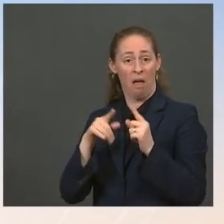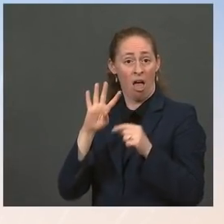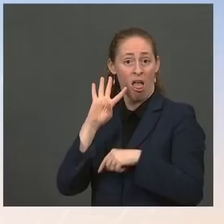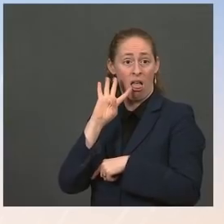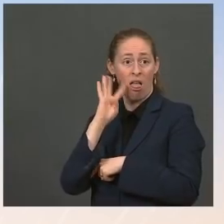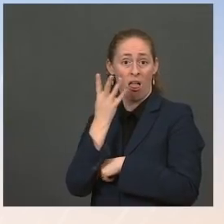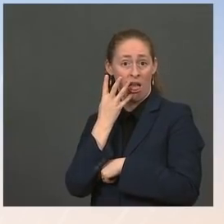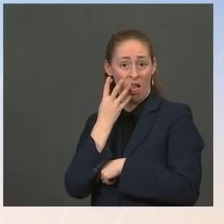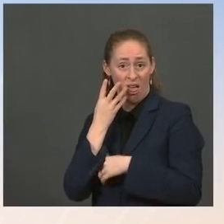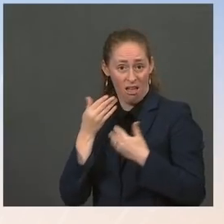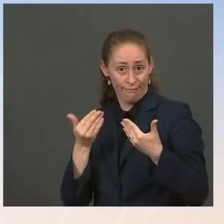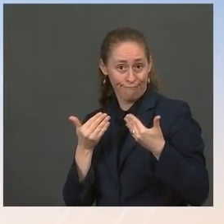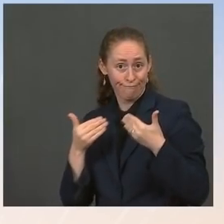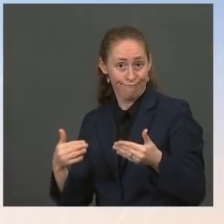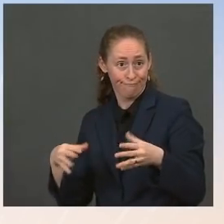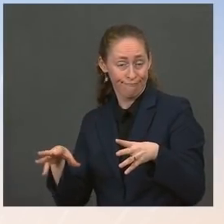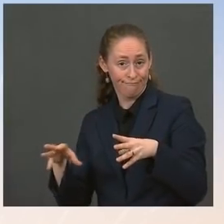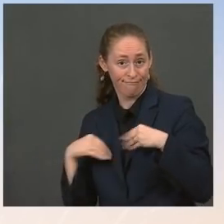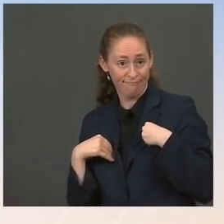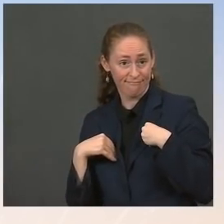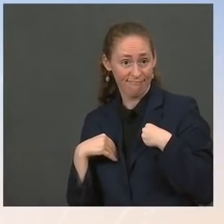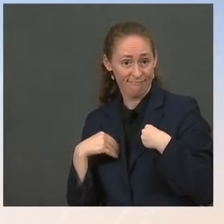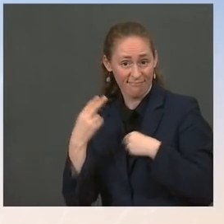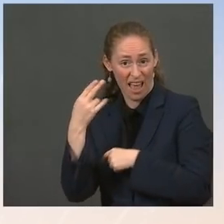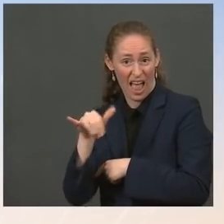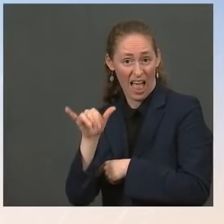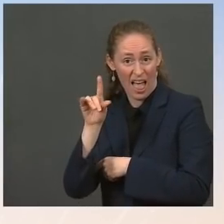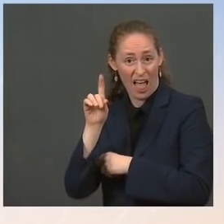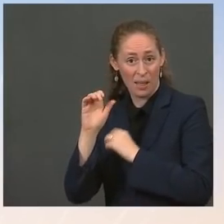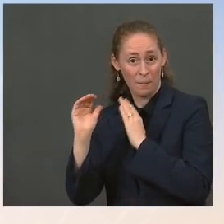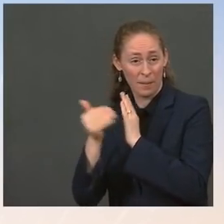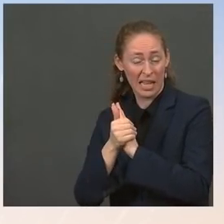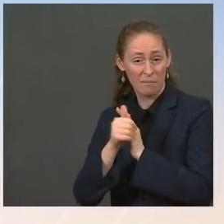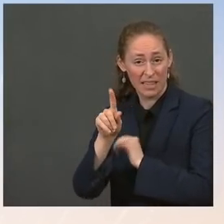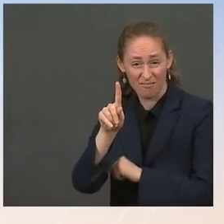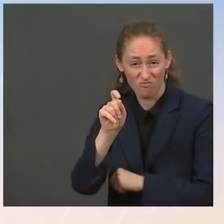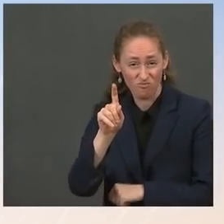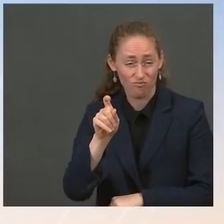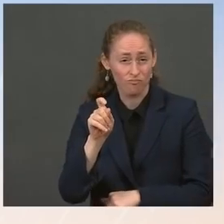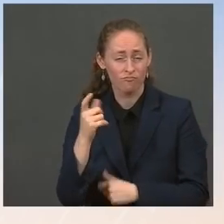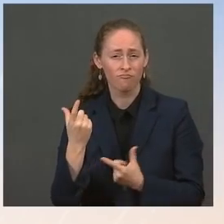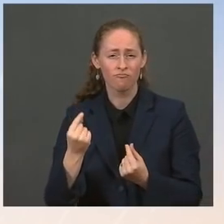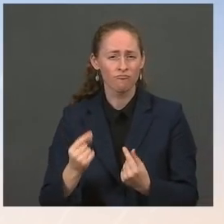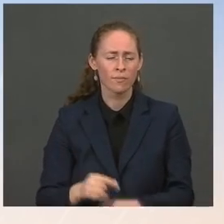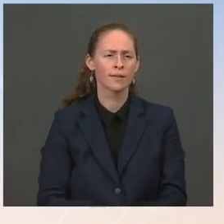something that's -- a lot of his supporters believe strongly in? Ms. Psaki: Well, the President's position